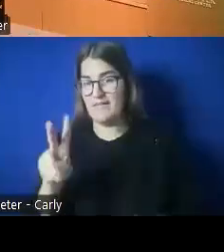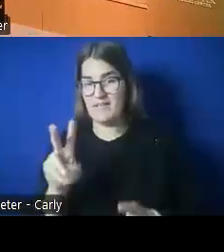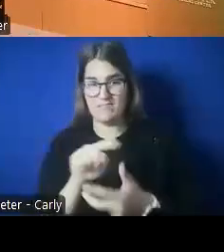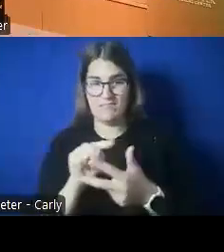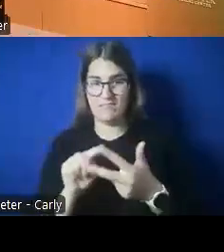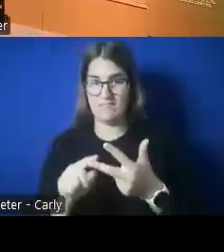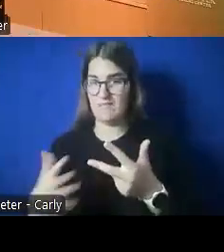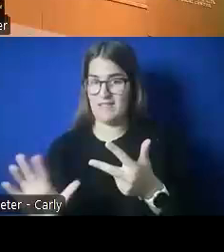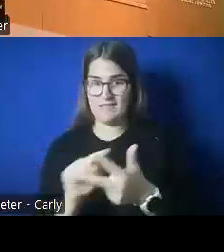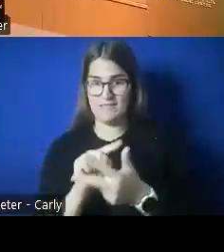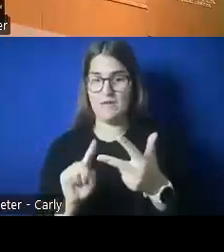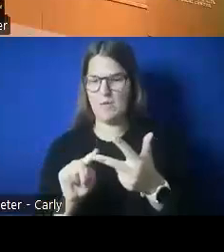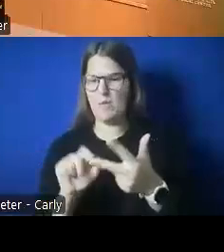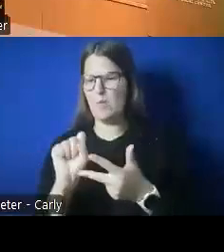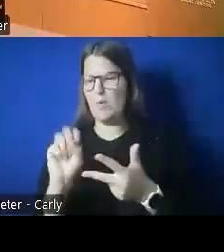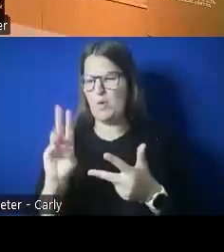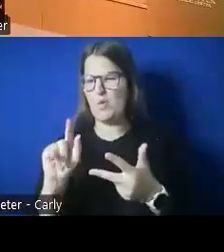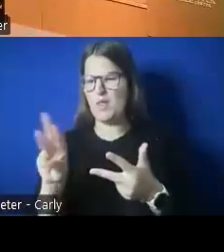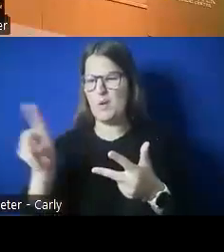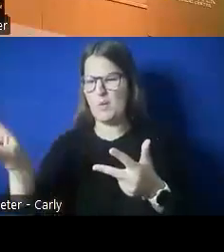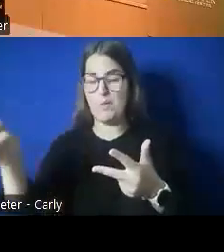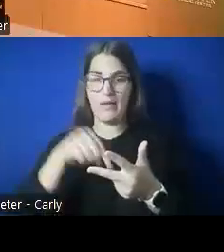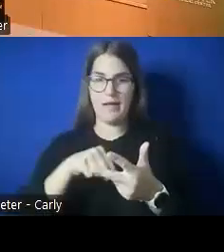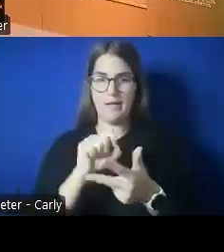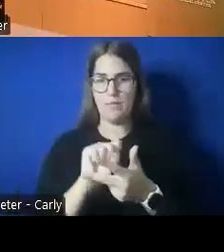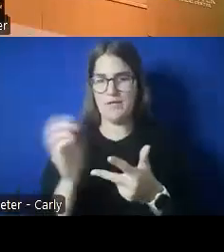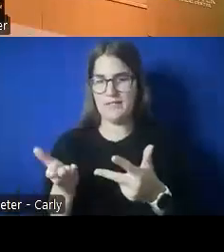at Willow but worked here with us um and we've grown quite a bit over the last few years so in